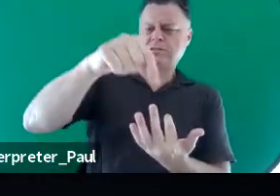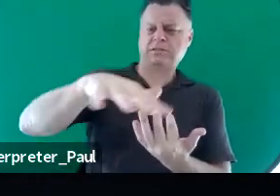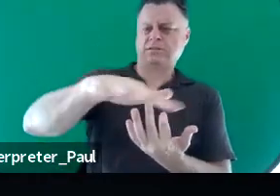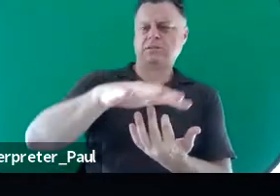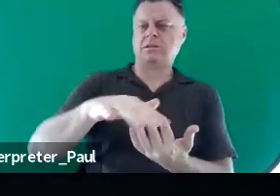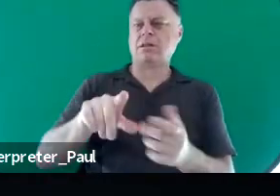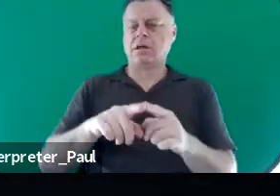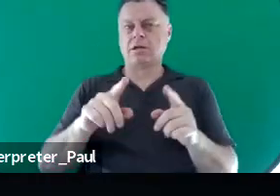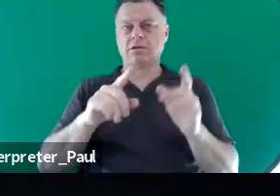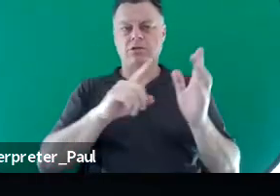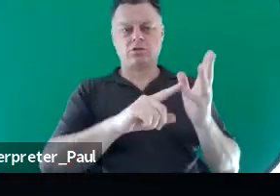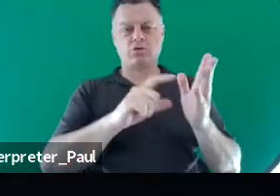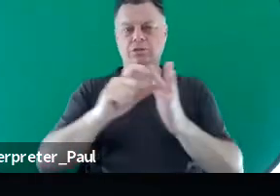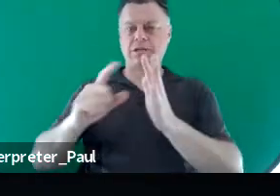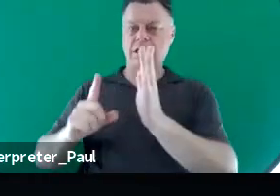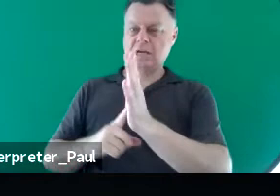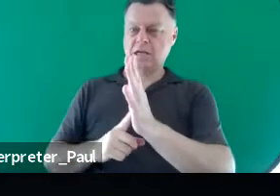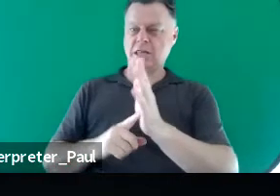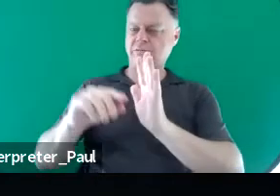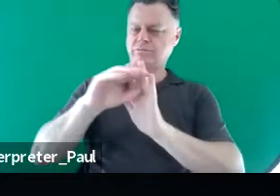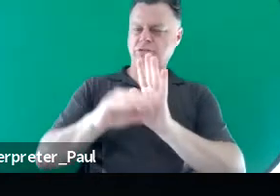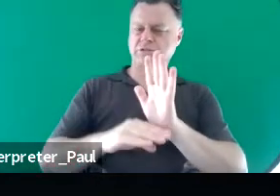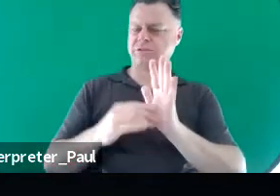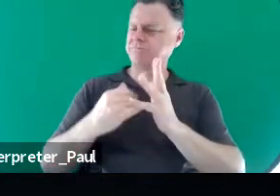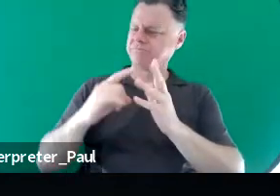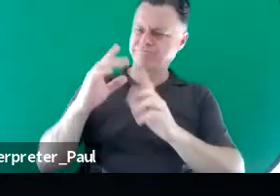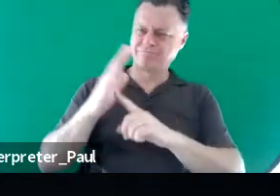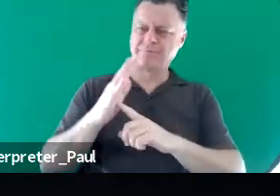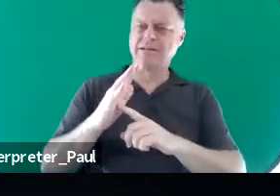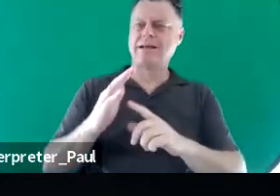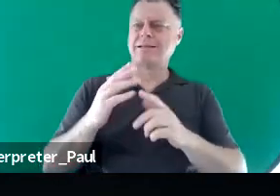that are really significant and really shape and change the way we think about education,